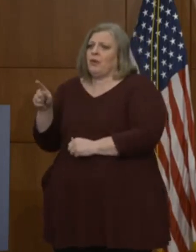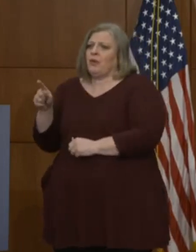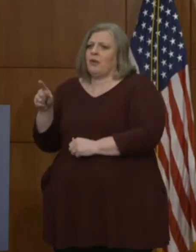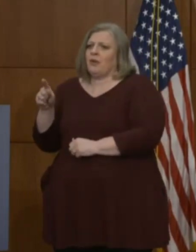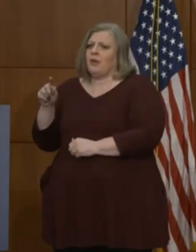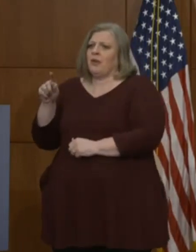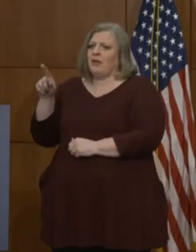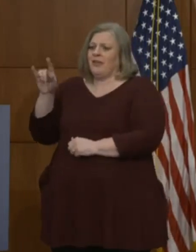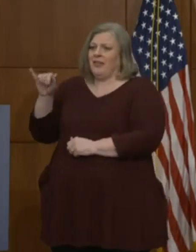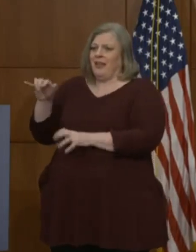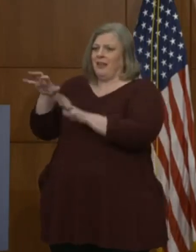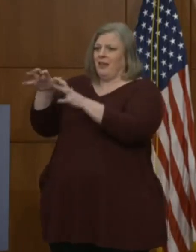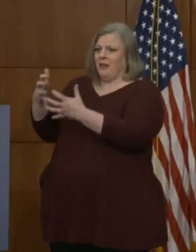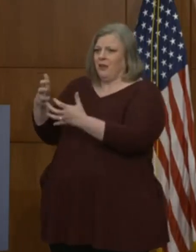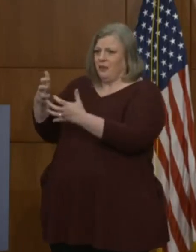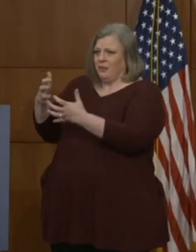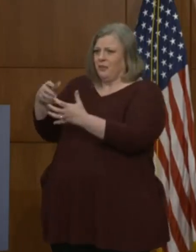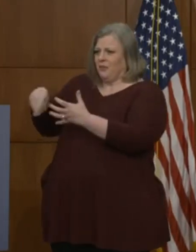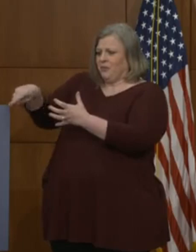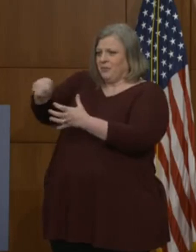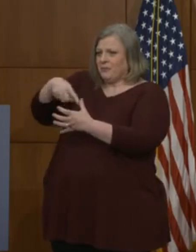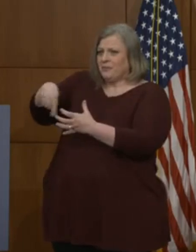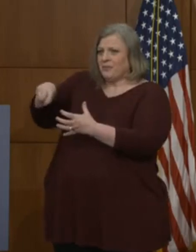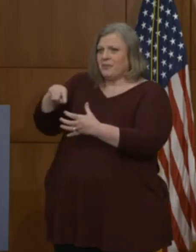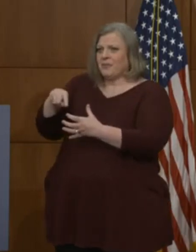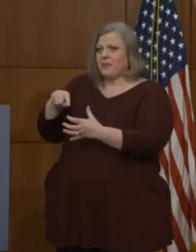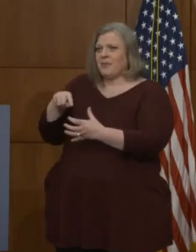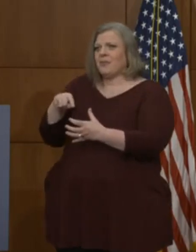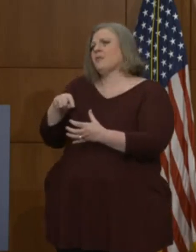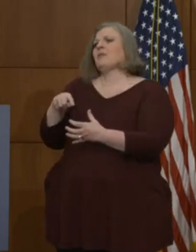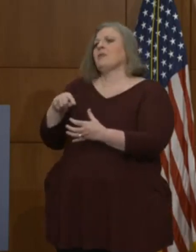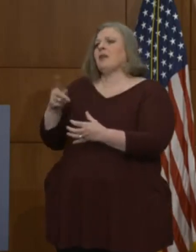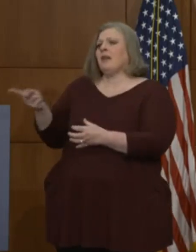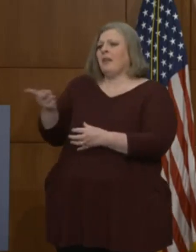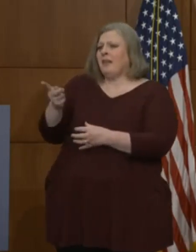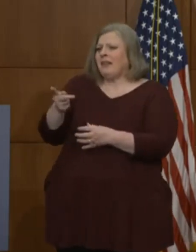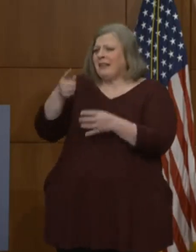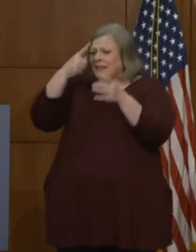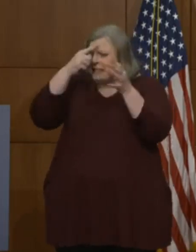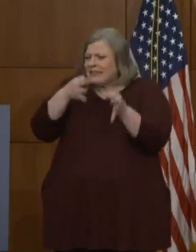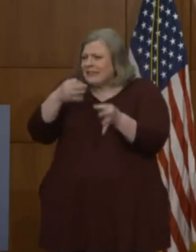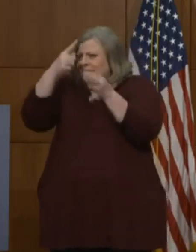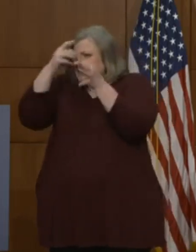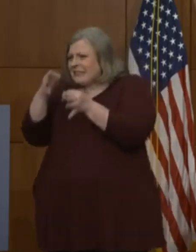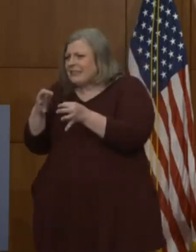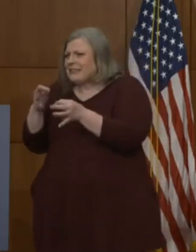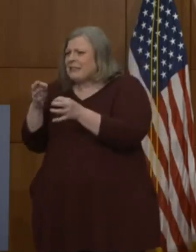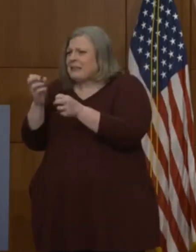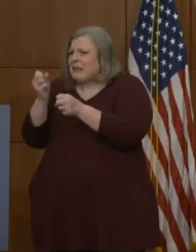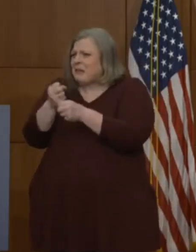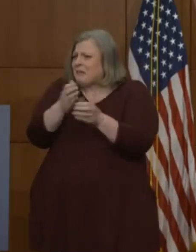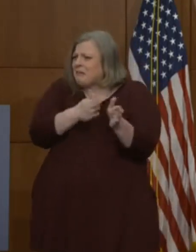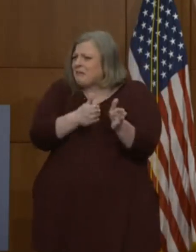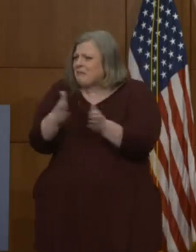BUSINESSES ARE REALLY WORKING WITH OUR STRIKE FORCE GROUP- TO WITH OUR STRIKE FORCE GROUP- TO REALLY. MAKE THOSE REALLY. MAKE THOSE DETERMINATIONS AND COME UP WITH DETERMINATIONS AND COME UP WITH A PLAN. AND I THINK THEY ARE